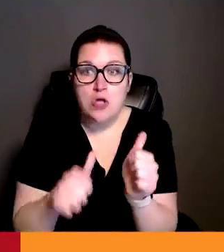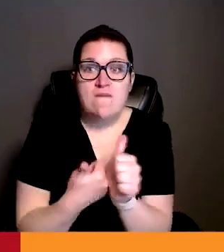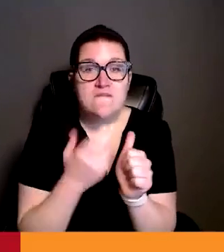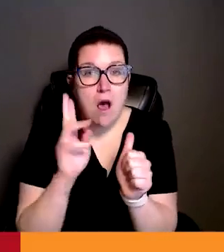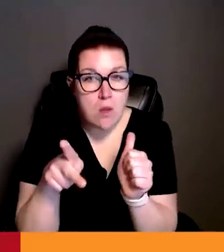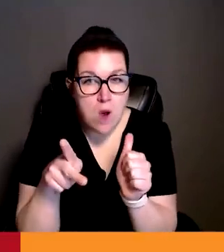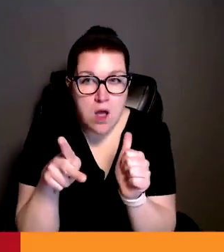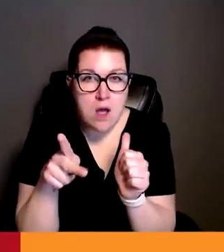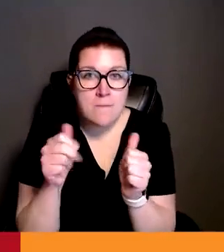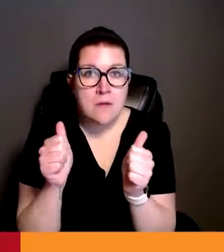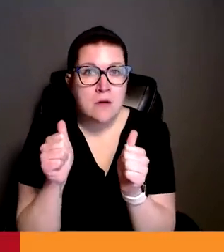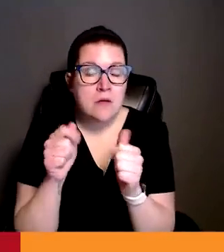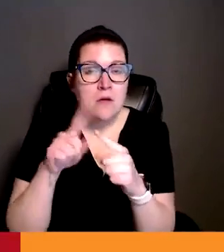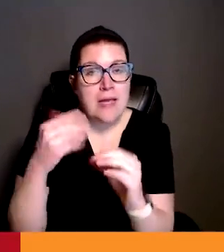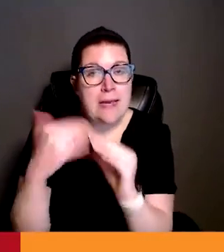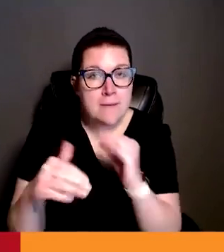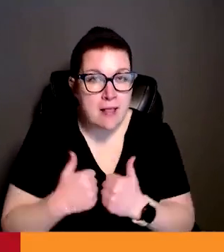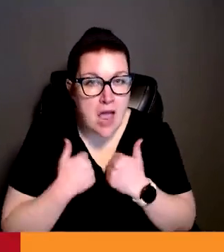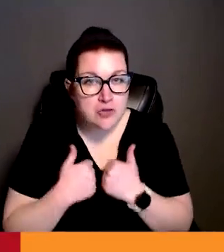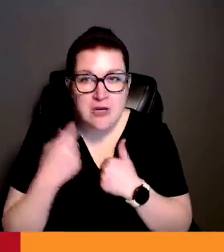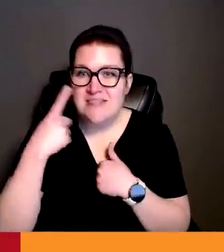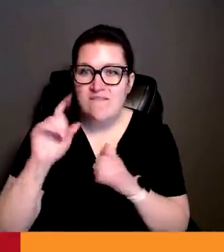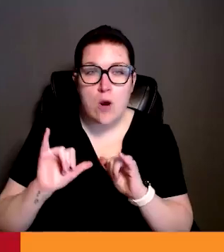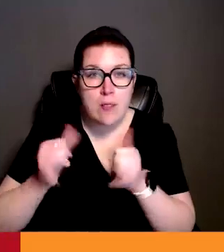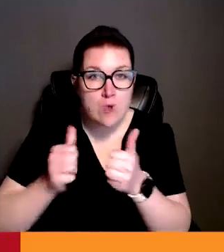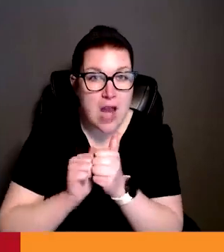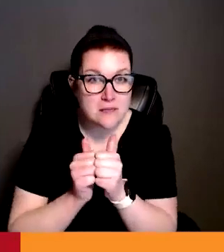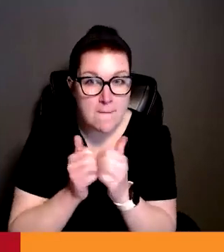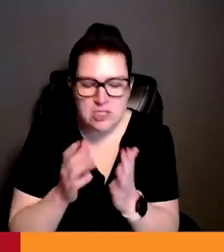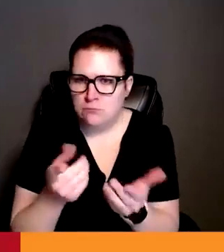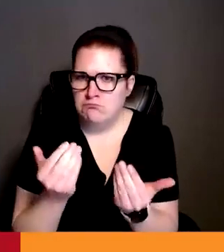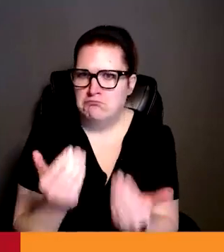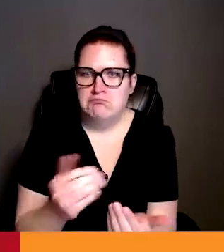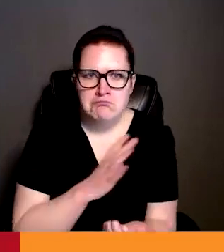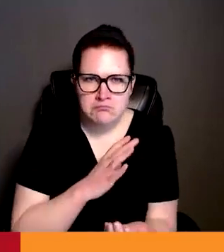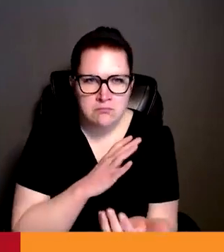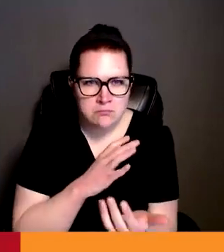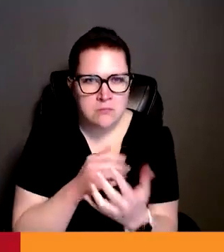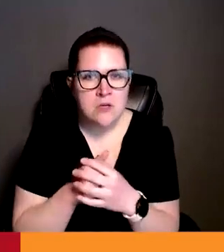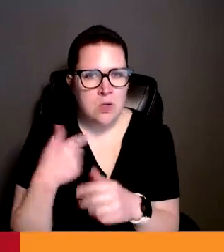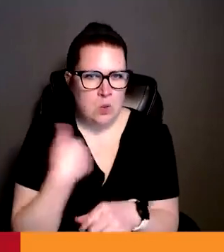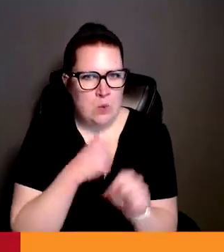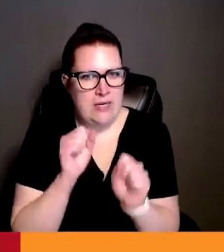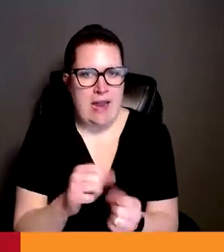email address for this prize competition, please feel free to do so. We can also take this information by email.